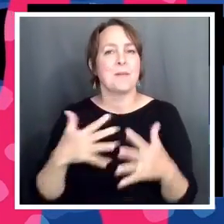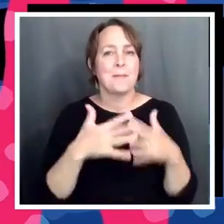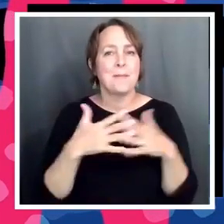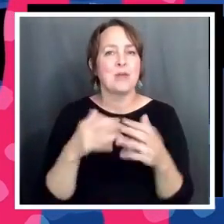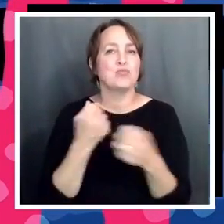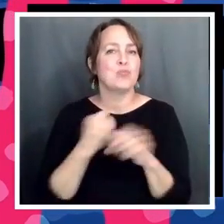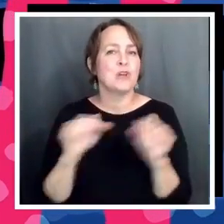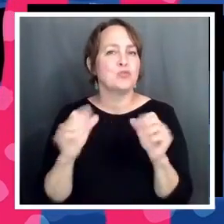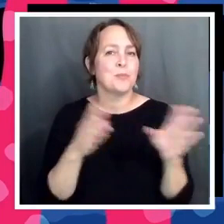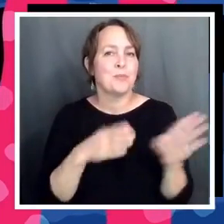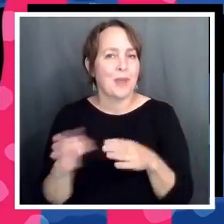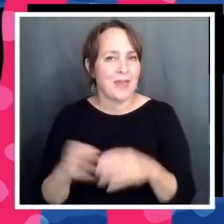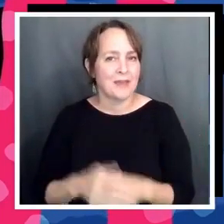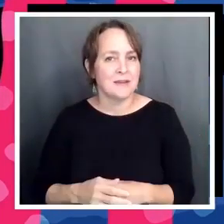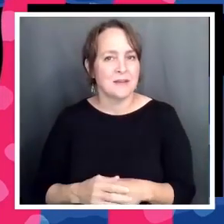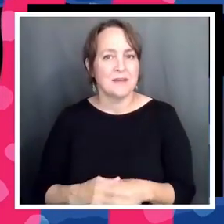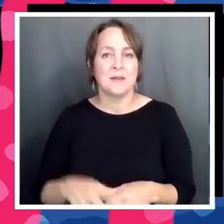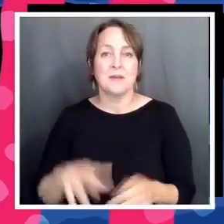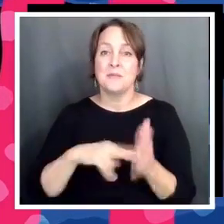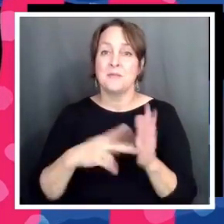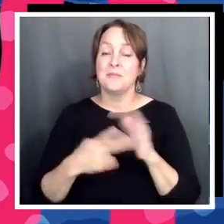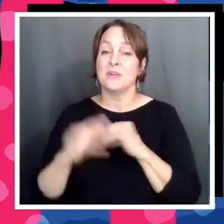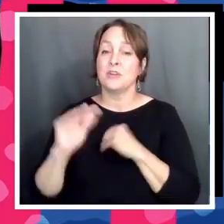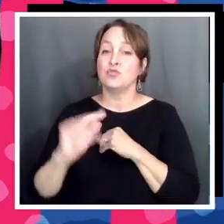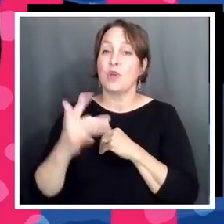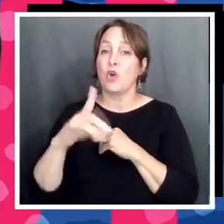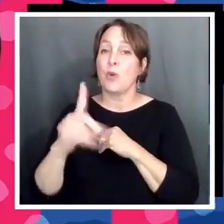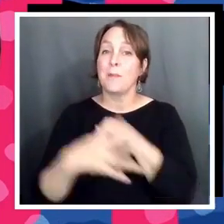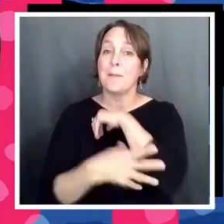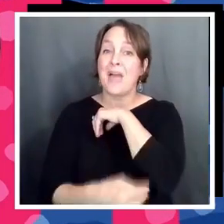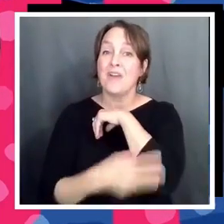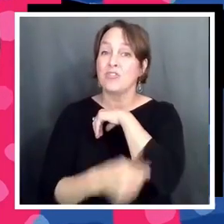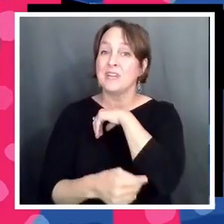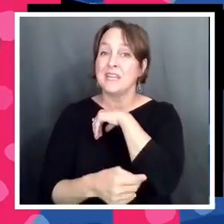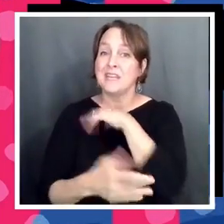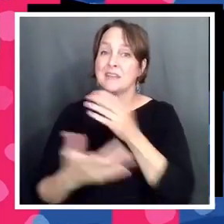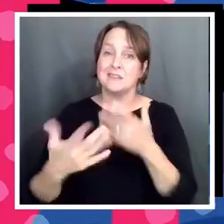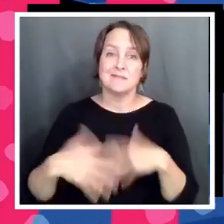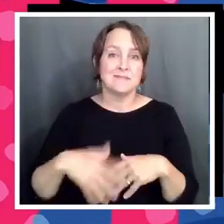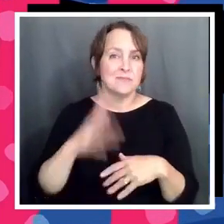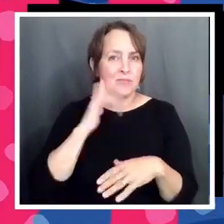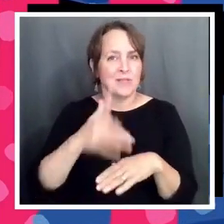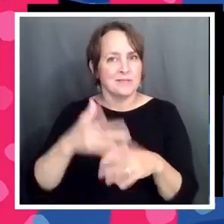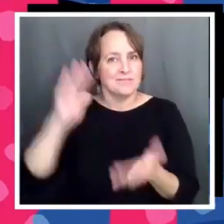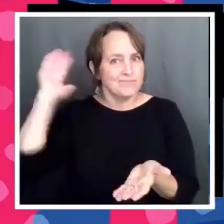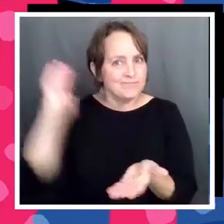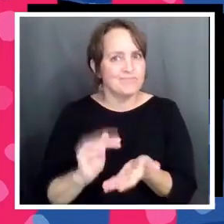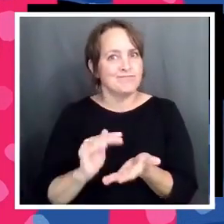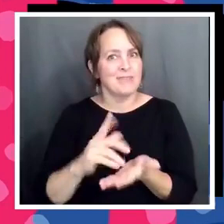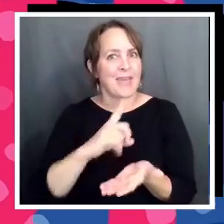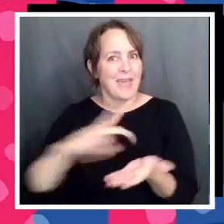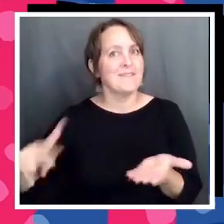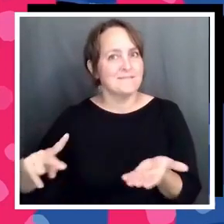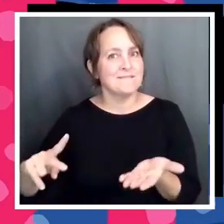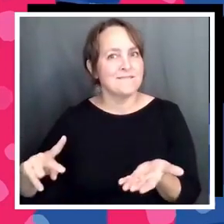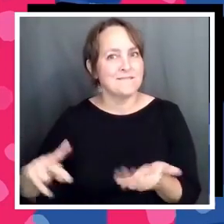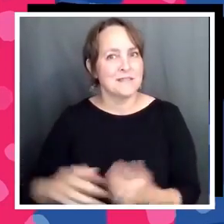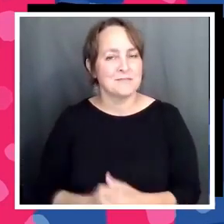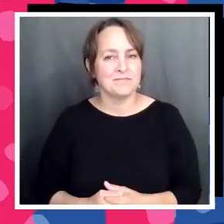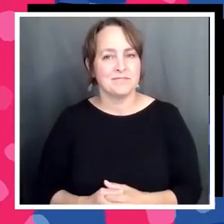PASSED THIS PROVISION IN THE